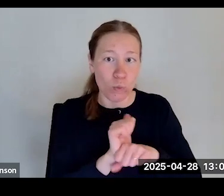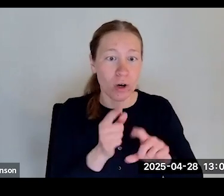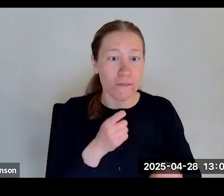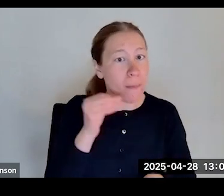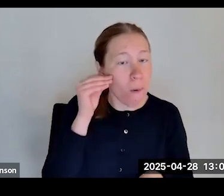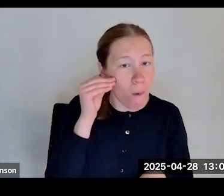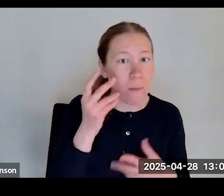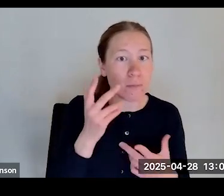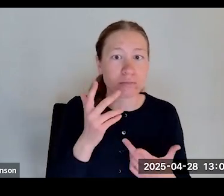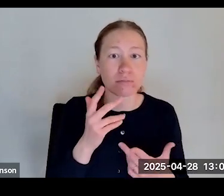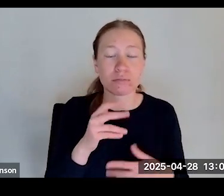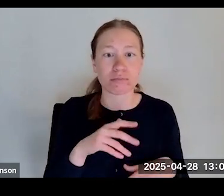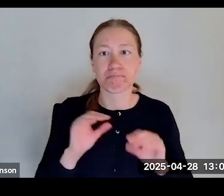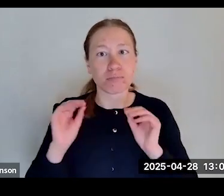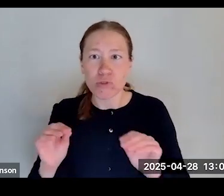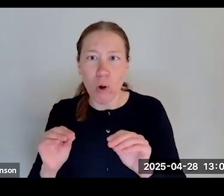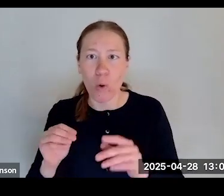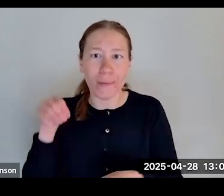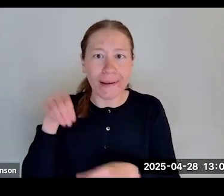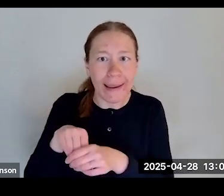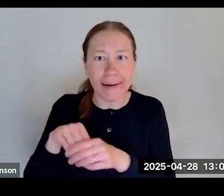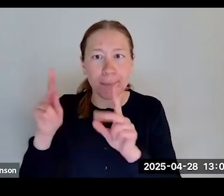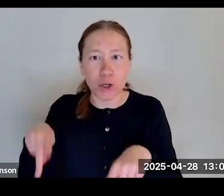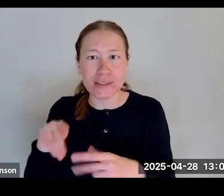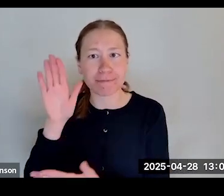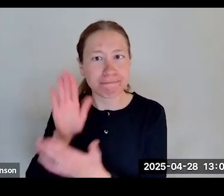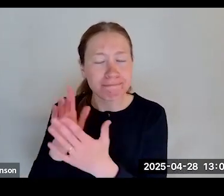when that person doesn't have in-person essential functions required on a specific day.